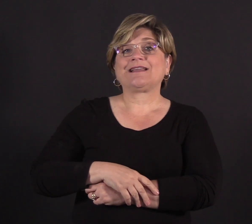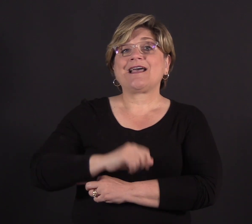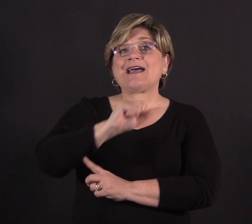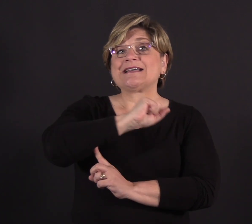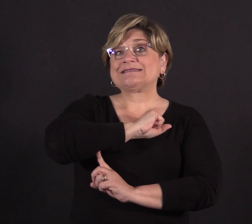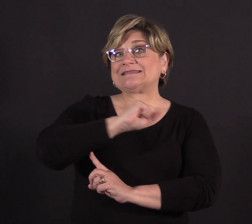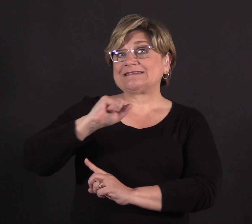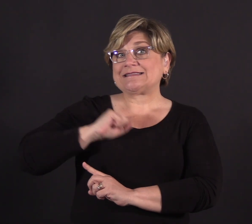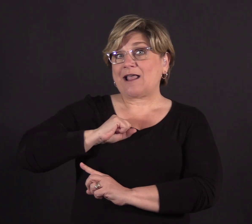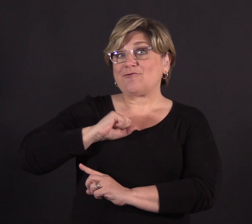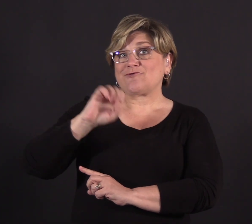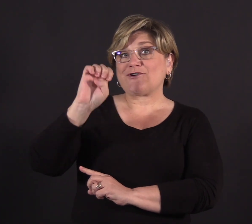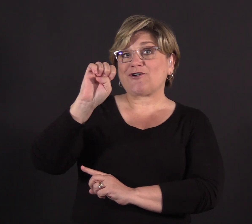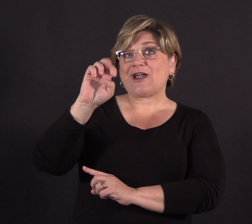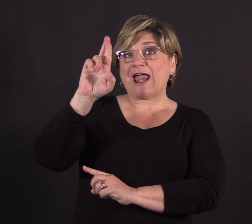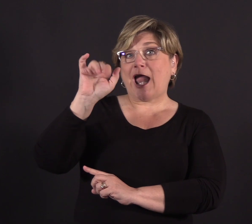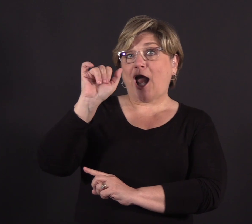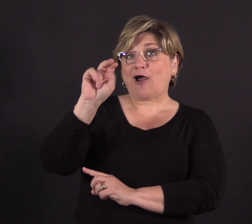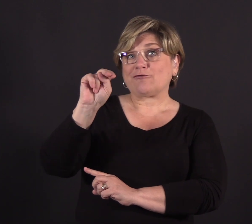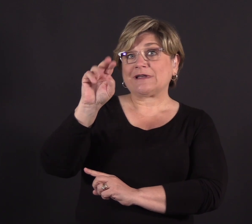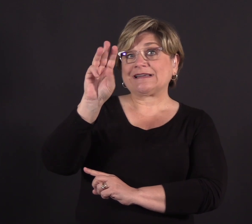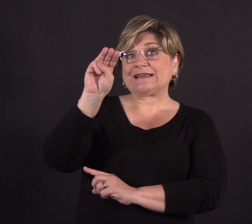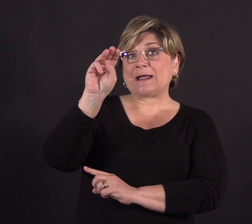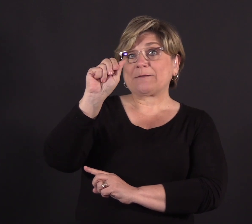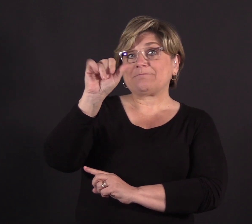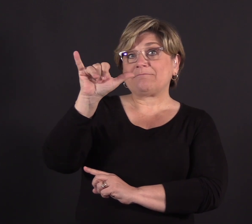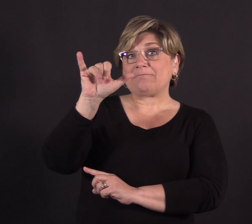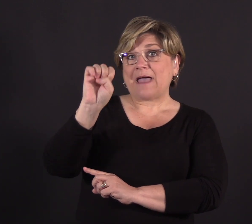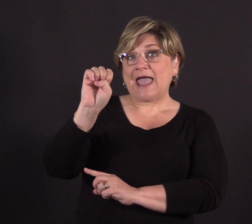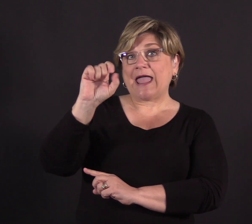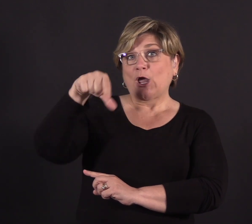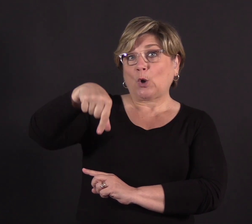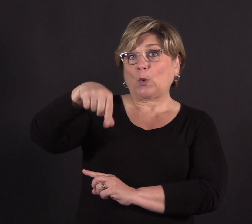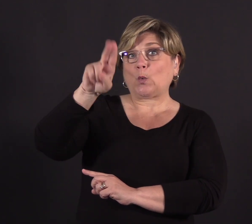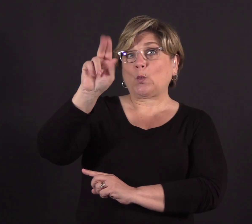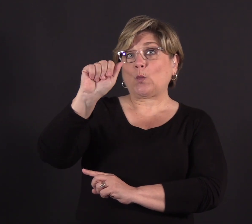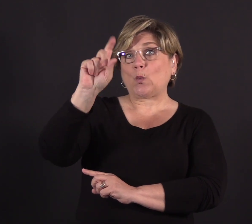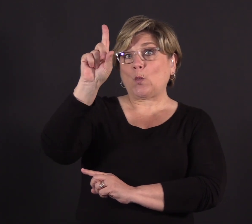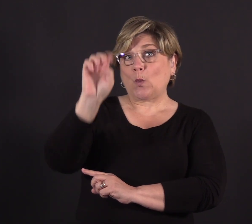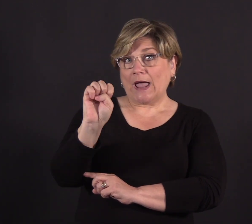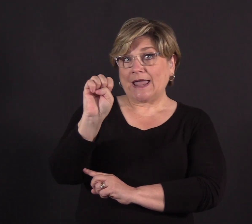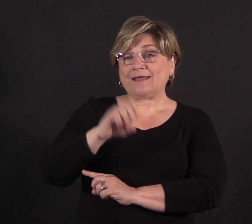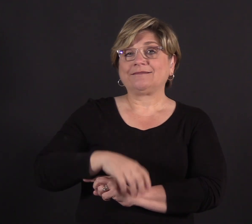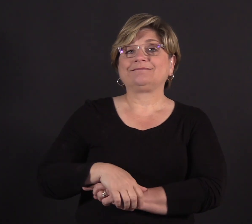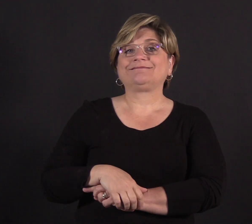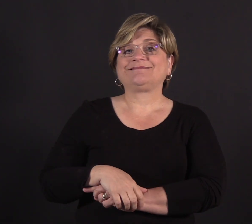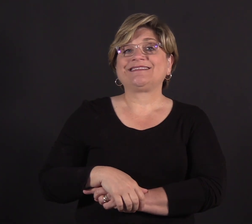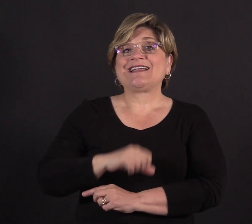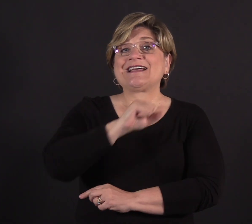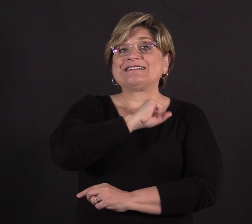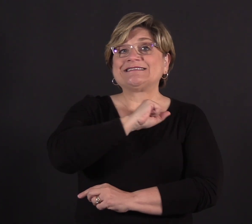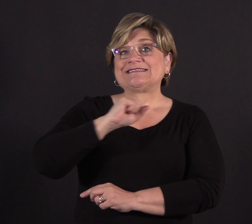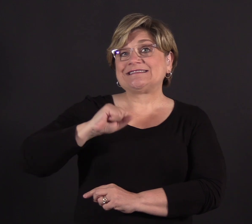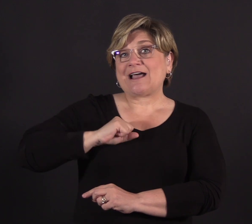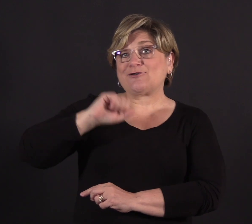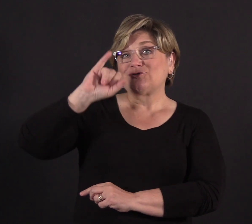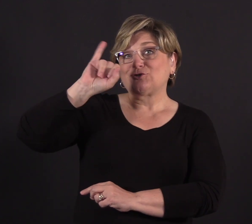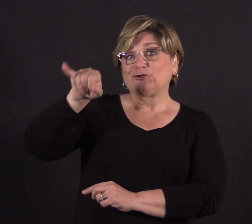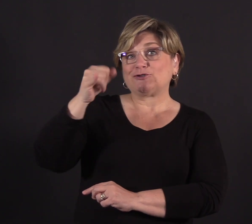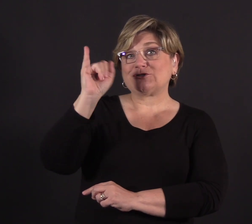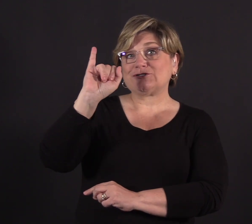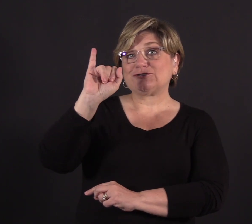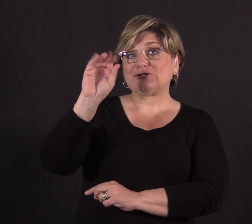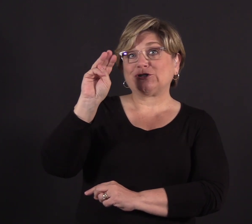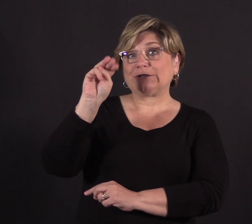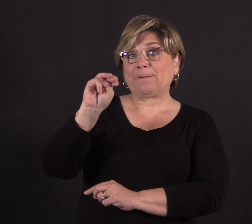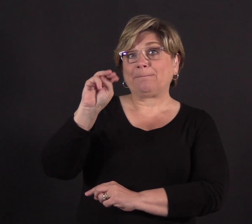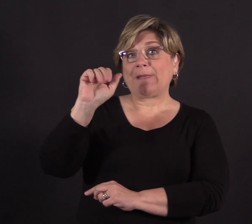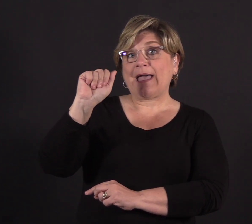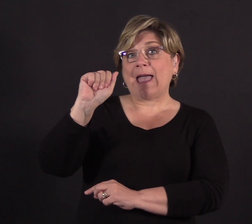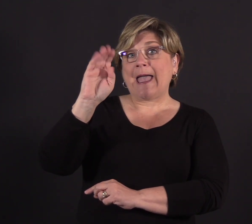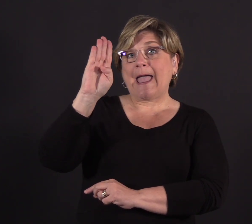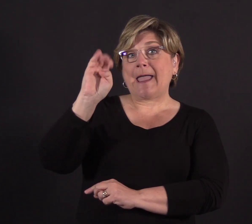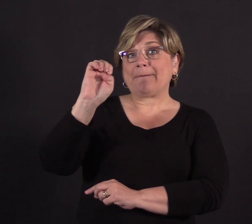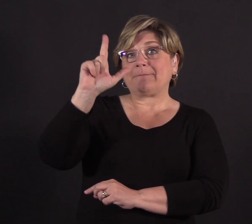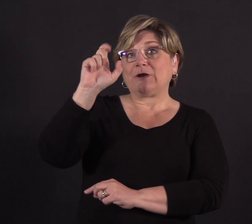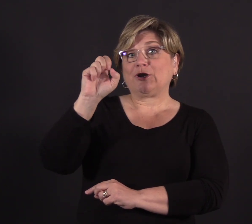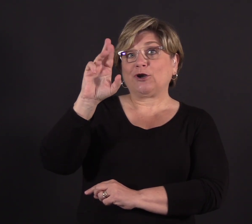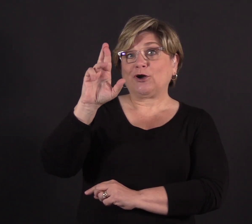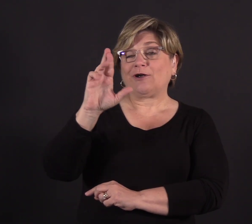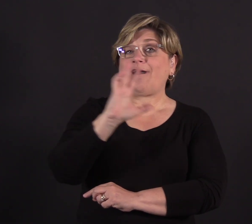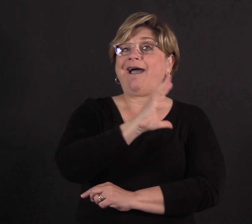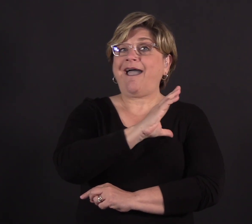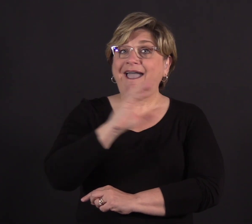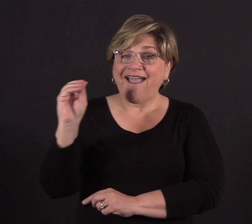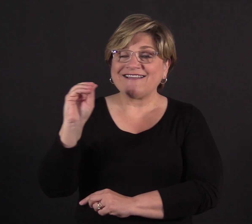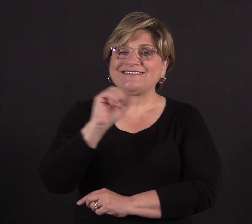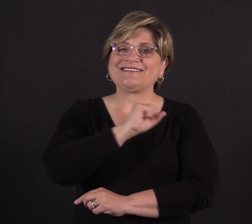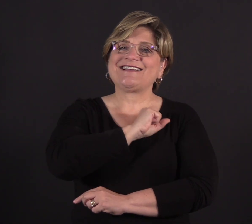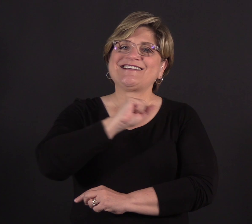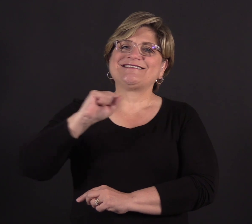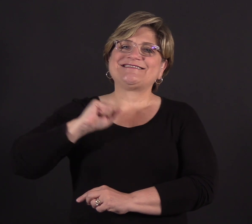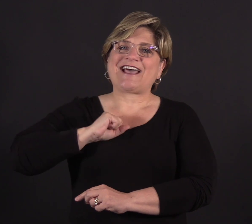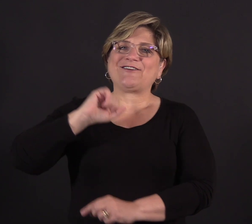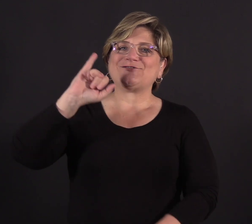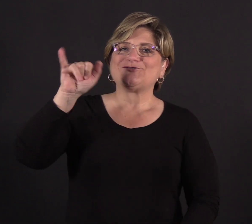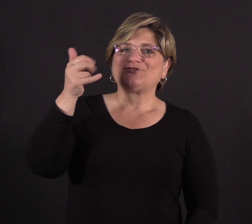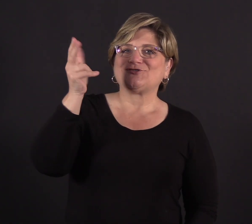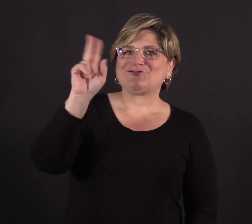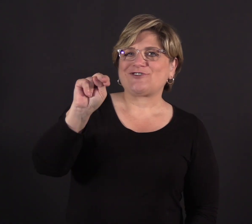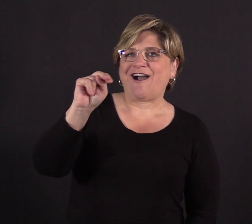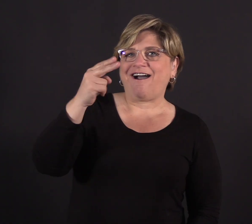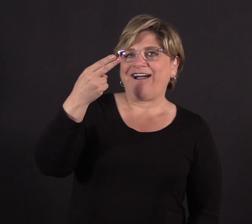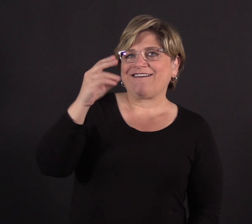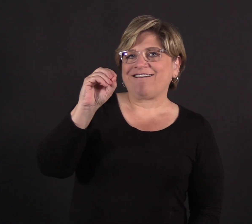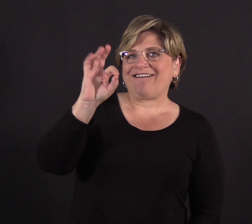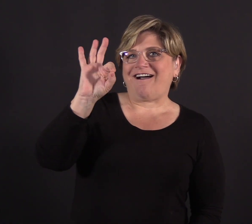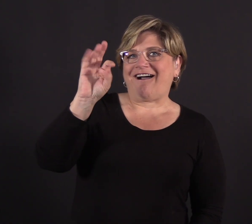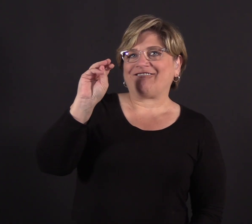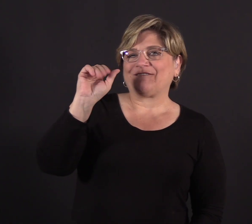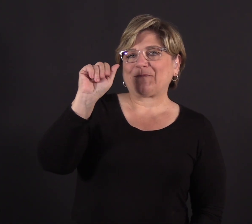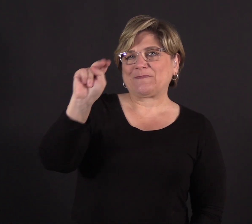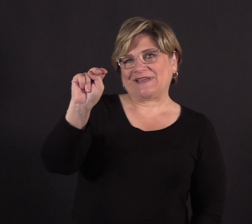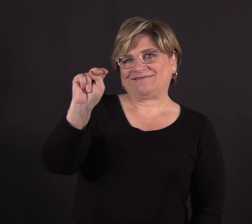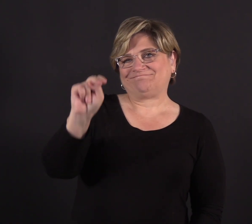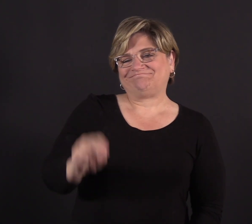Sen Erin Maye Quade, Sen Jim Abeler, and Sen John Hoffman.